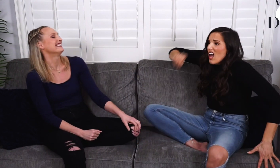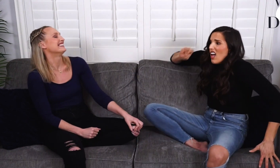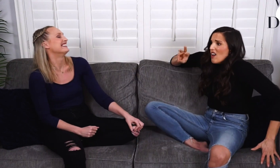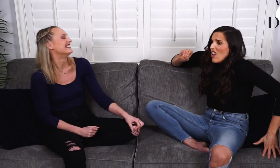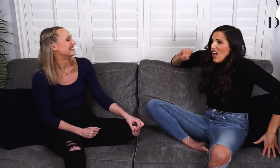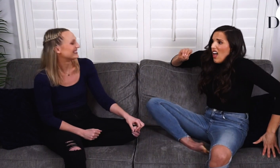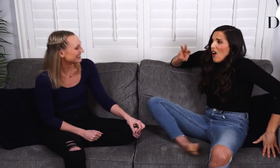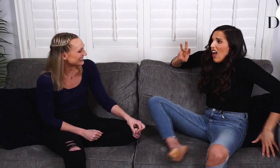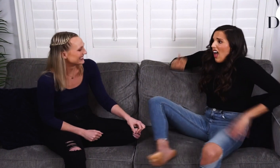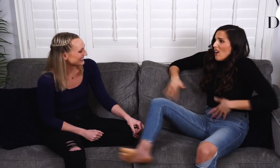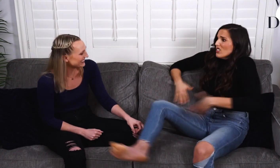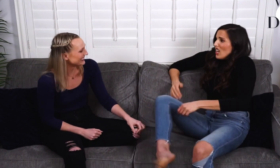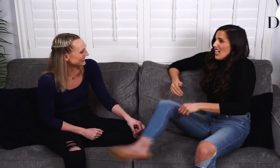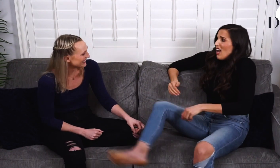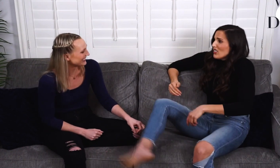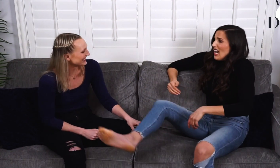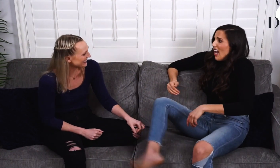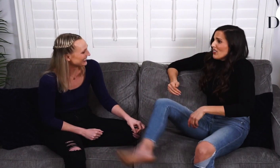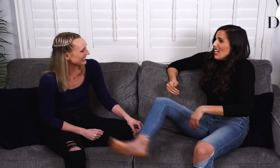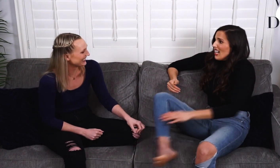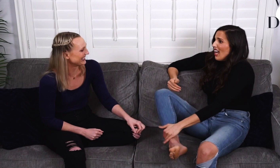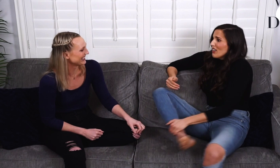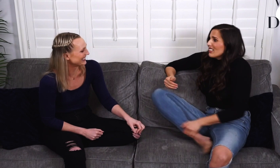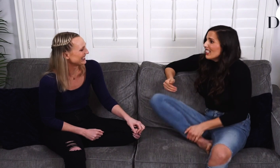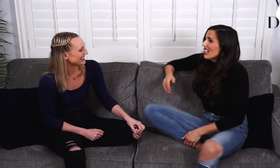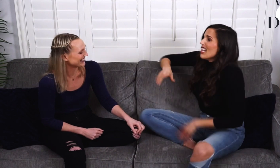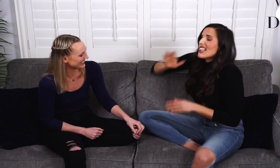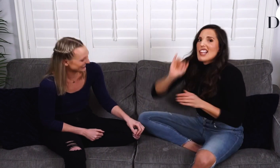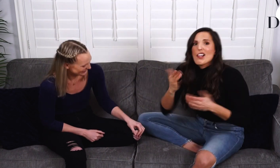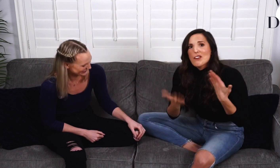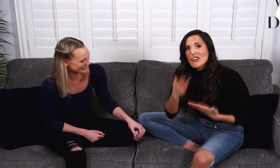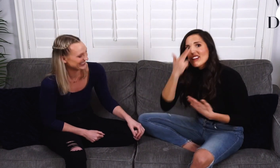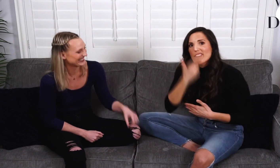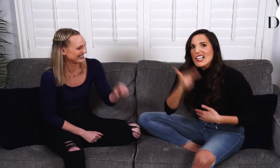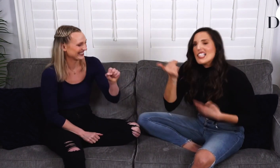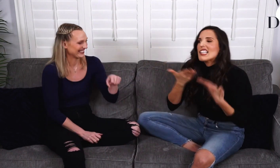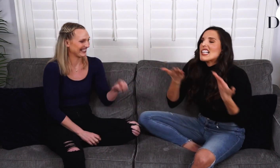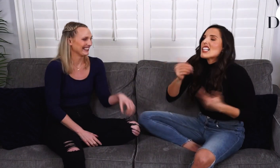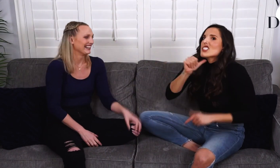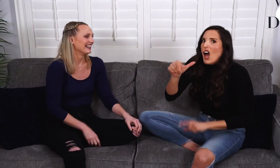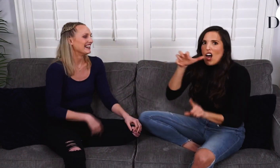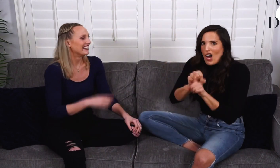literally like, “Ow! Ow! Ow! Shake it out. Shake it out.” That's probably the funniest thing not